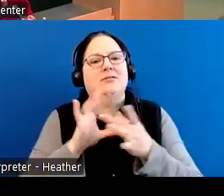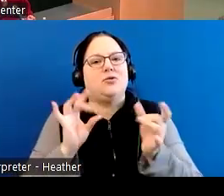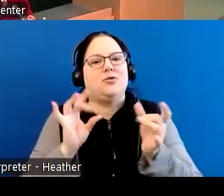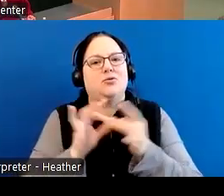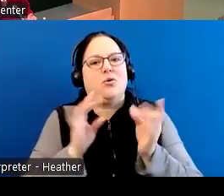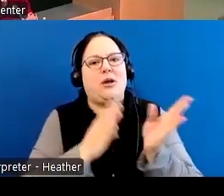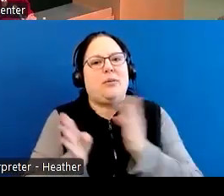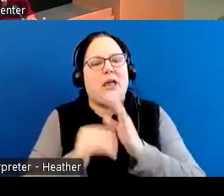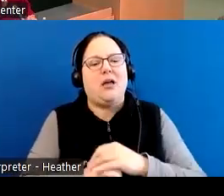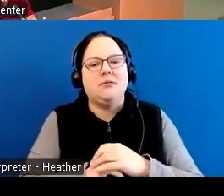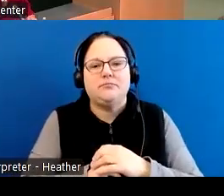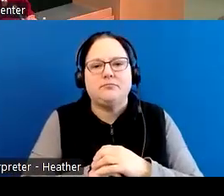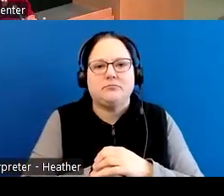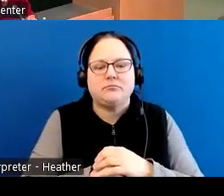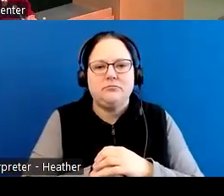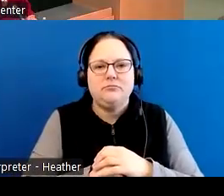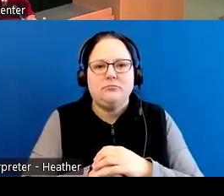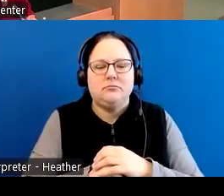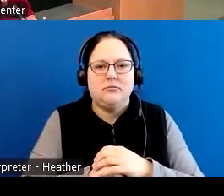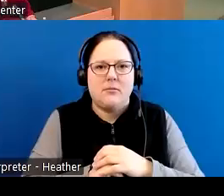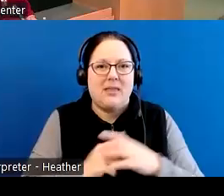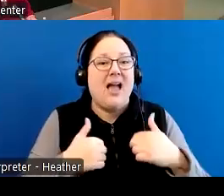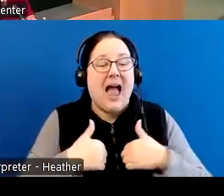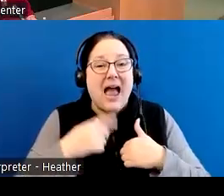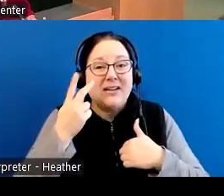um, I mean I can I can attest. I mean, I've seen some of these people in my outpatient practice